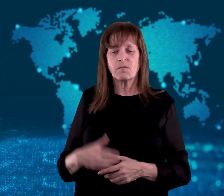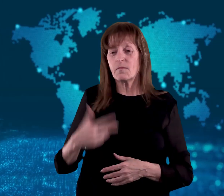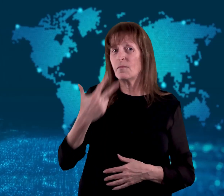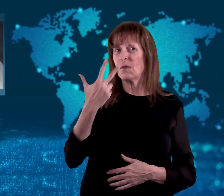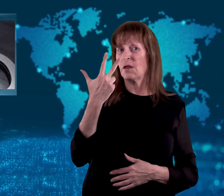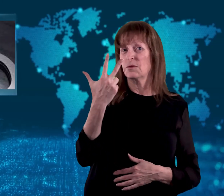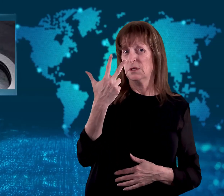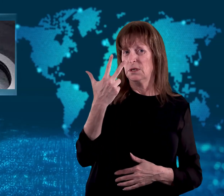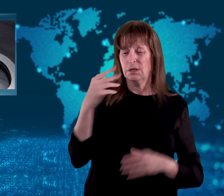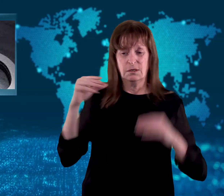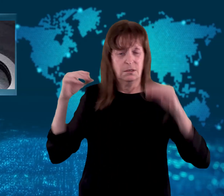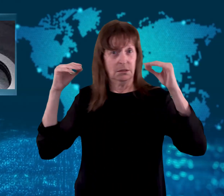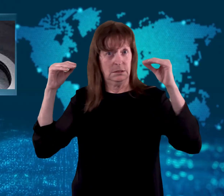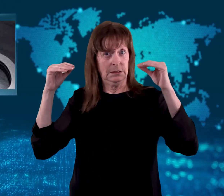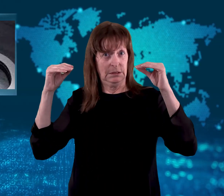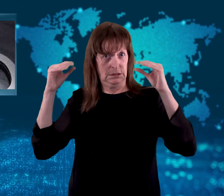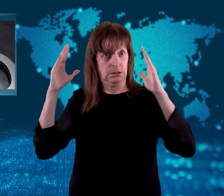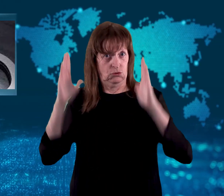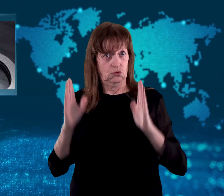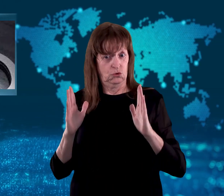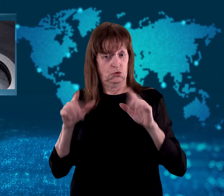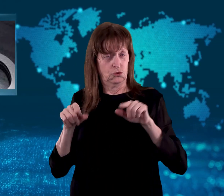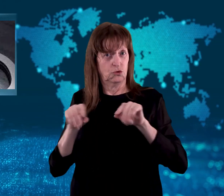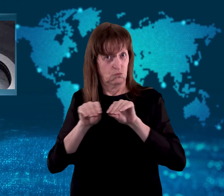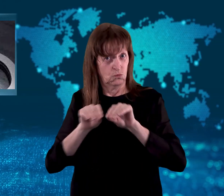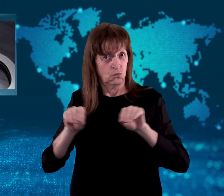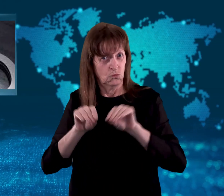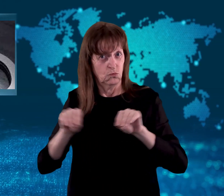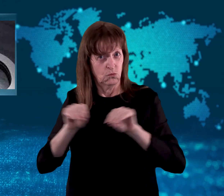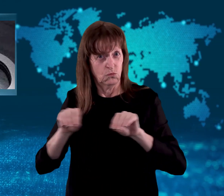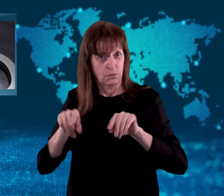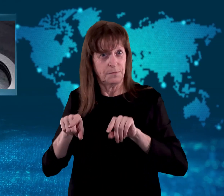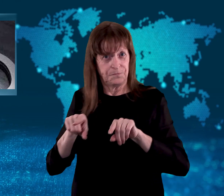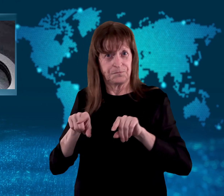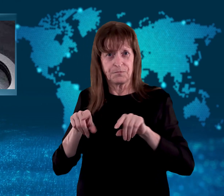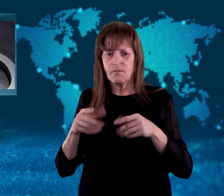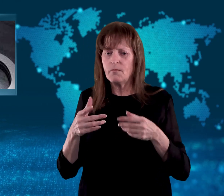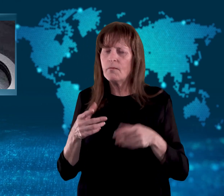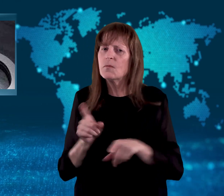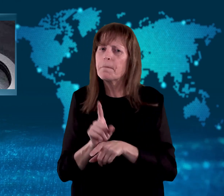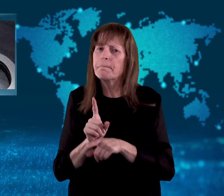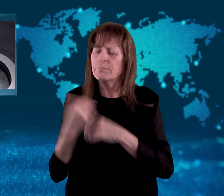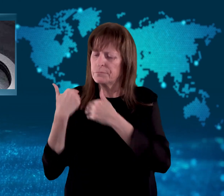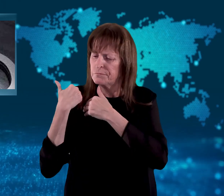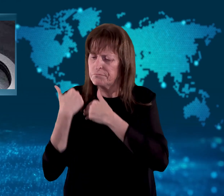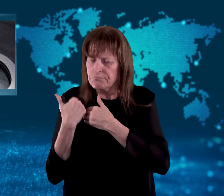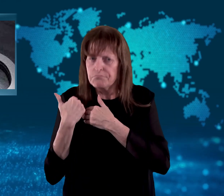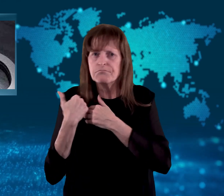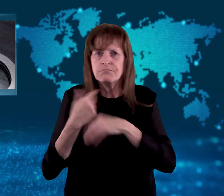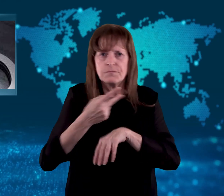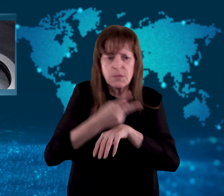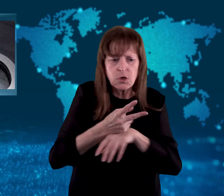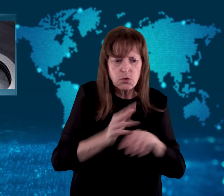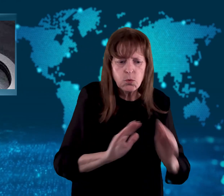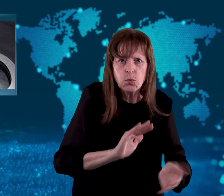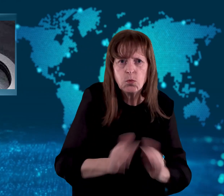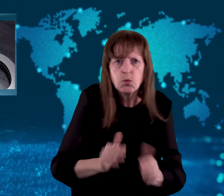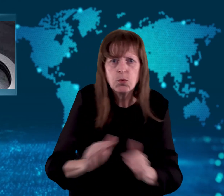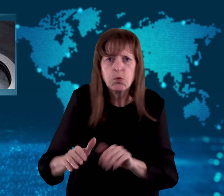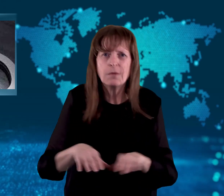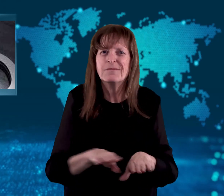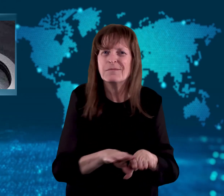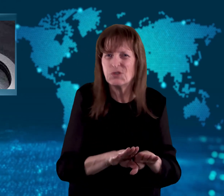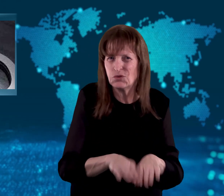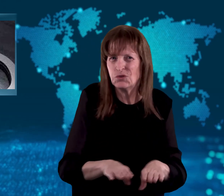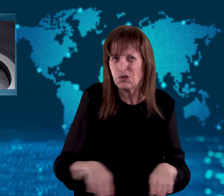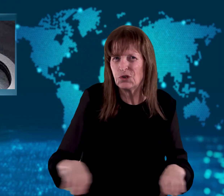[GEORGIA]: Three teachers who provided care in a nursery in Japan were